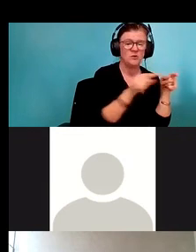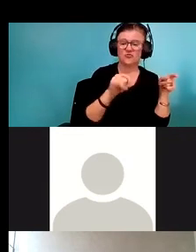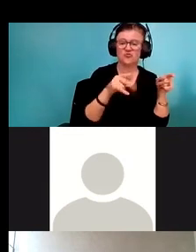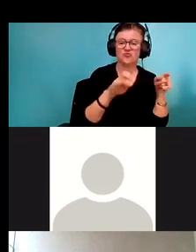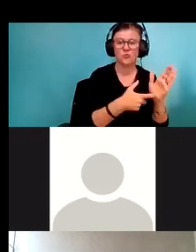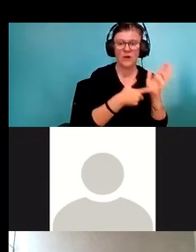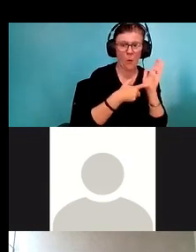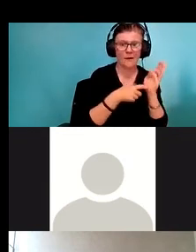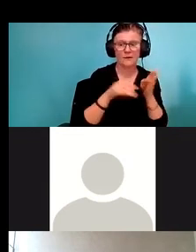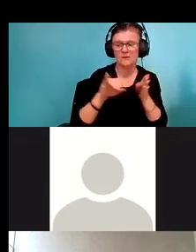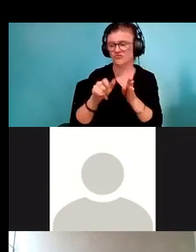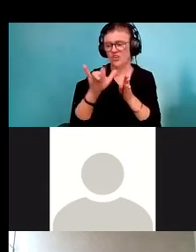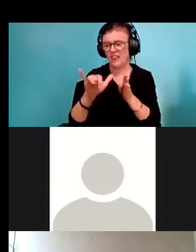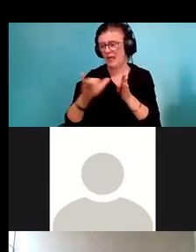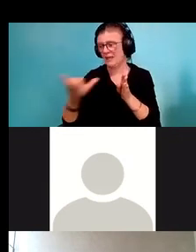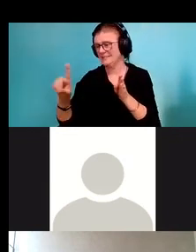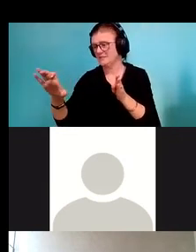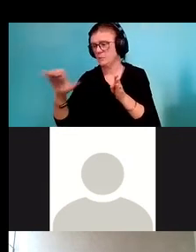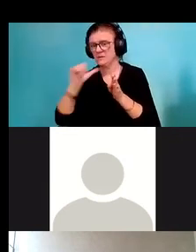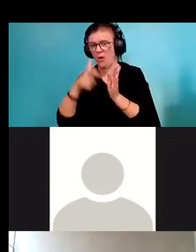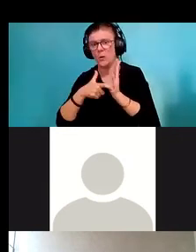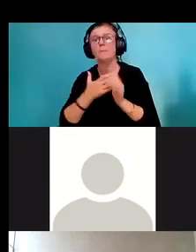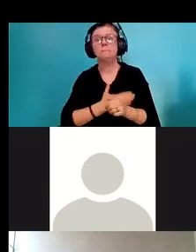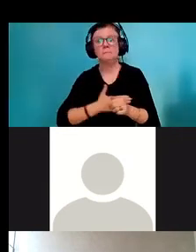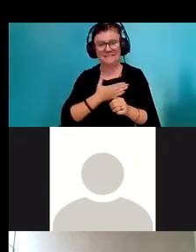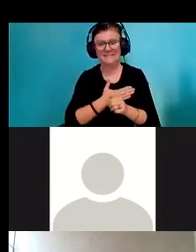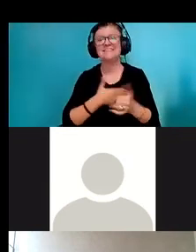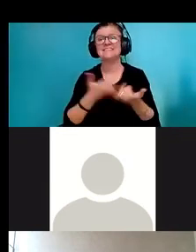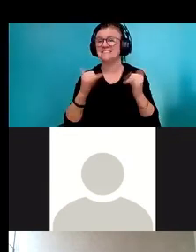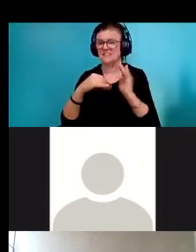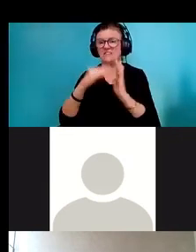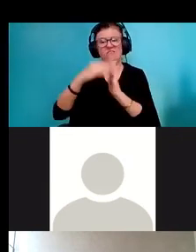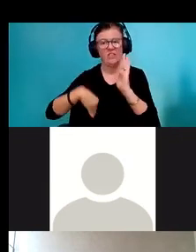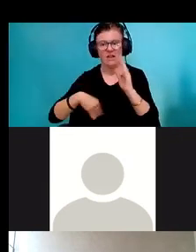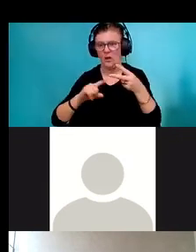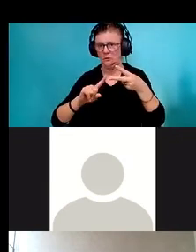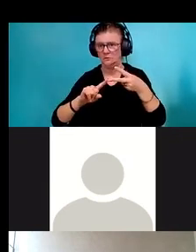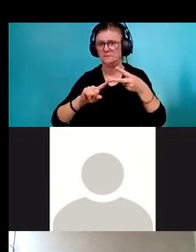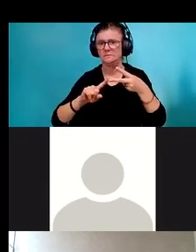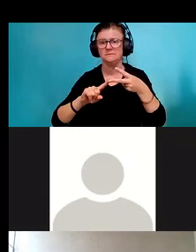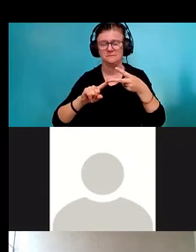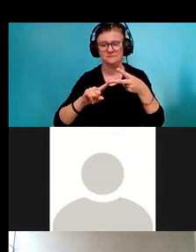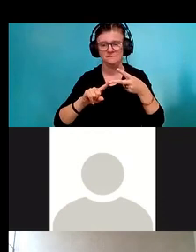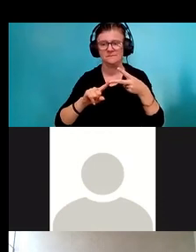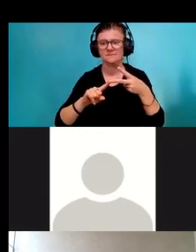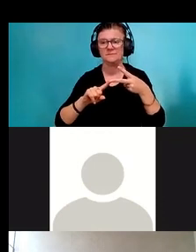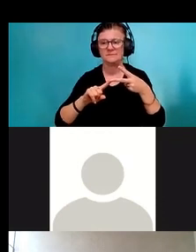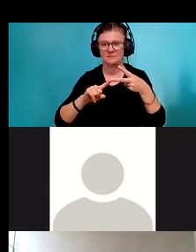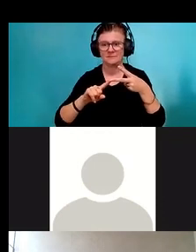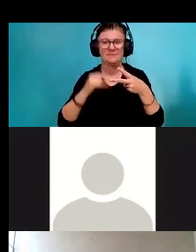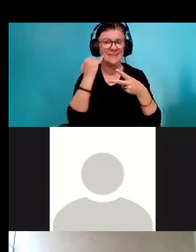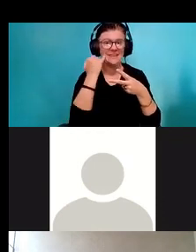you're welcome to use it in the July to December period, as well, if you have something to say.